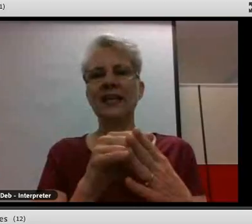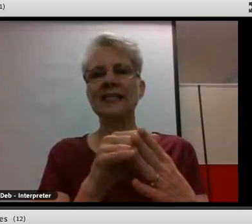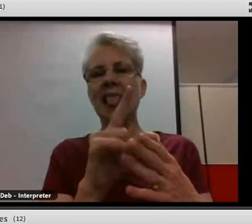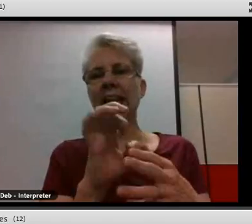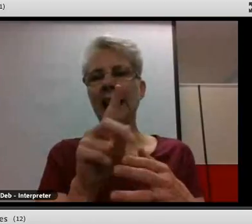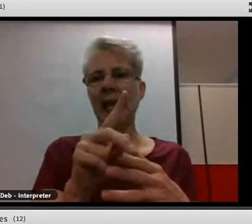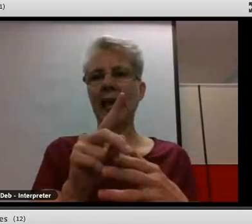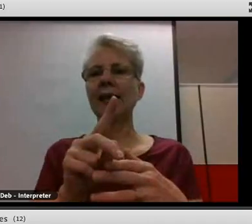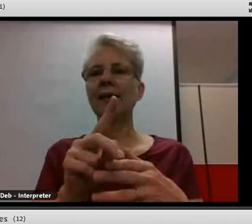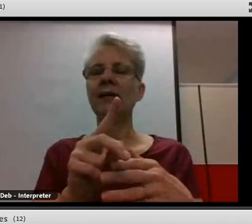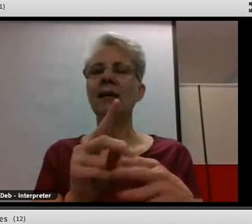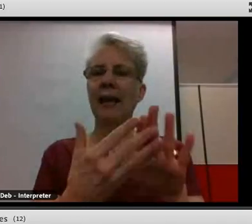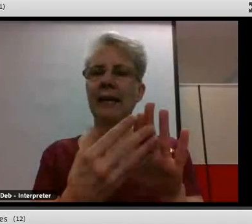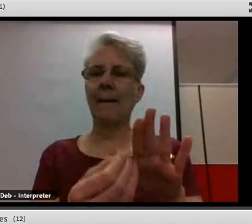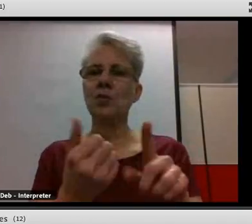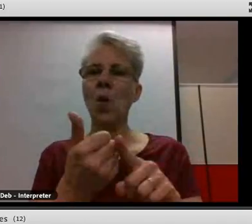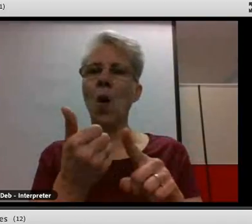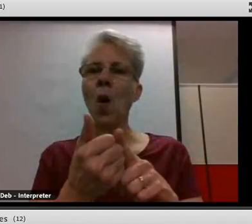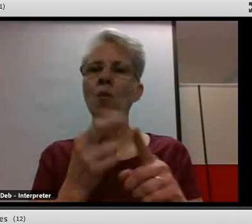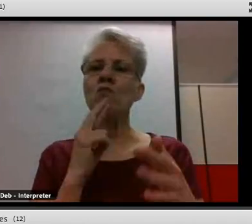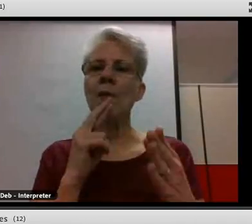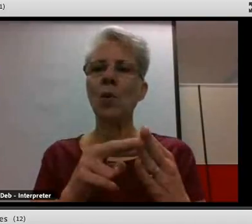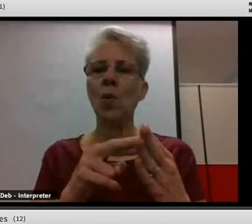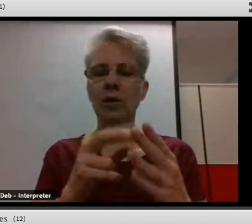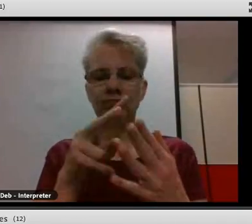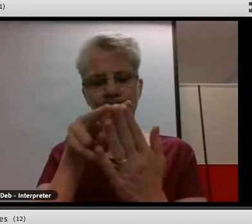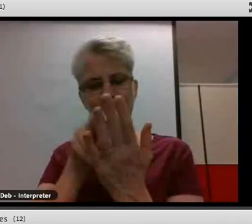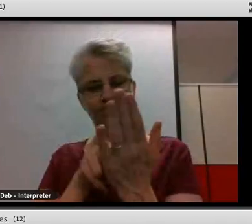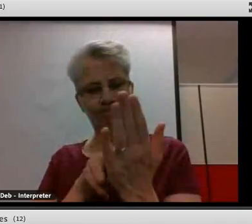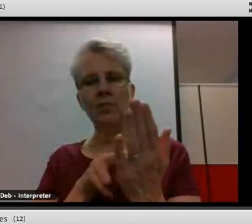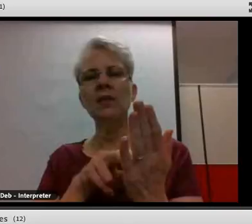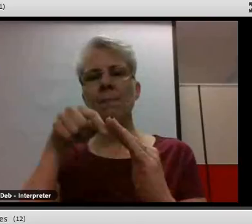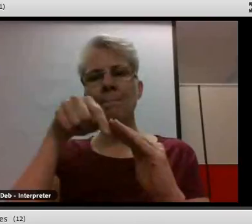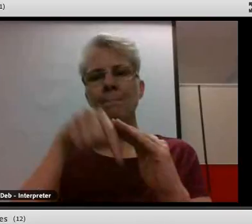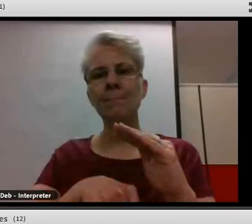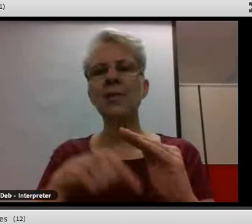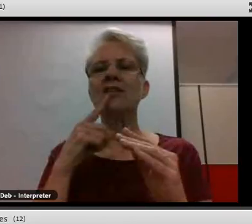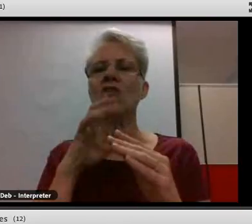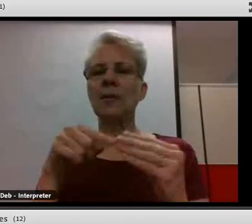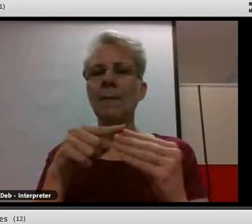they try to do things to make those more readily available